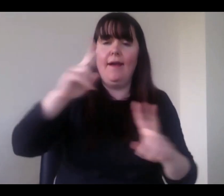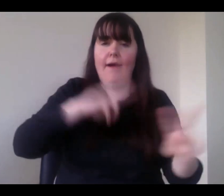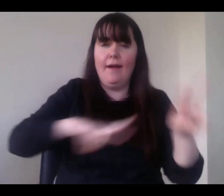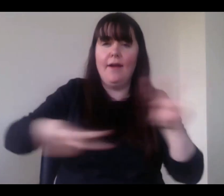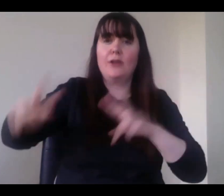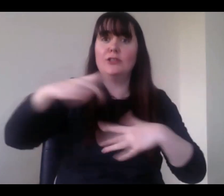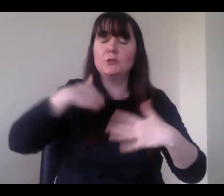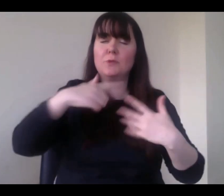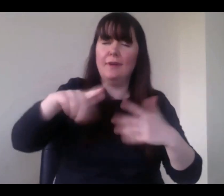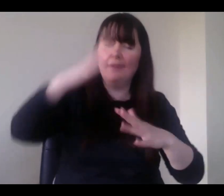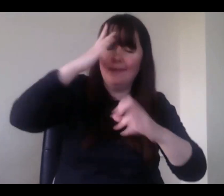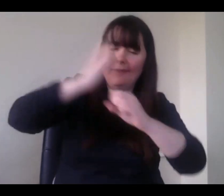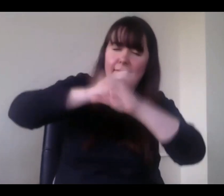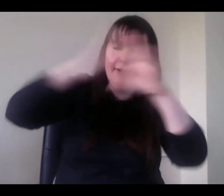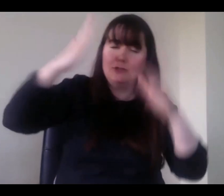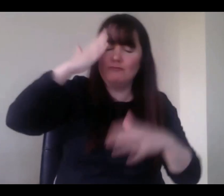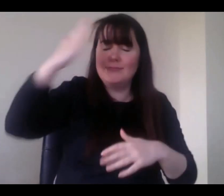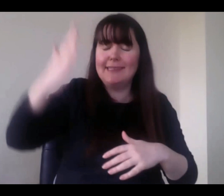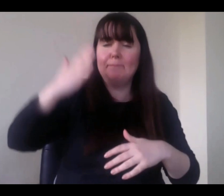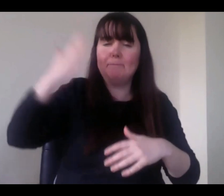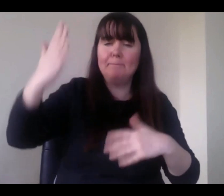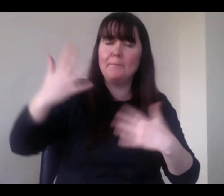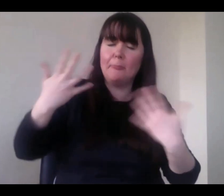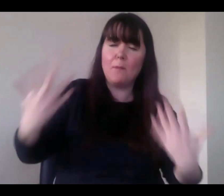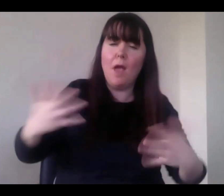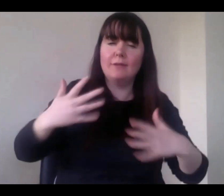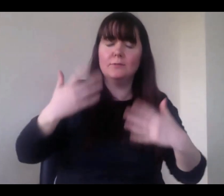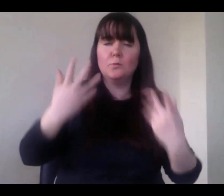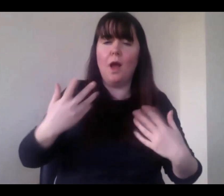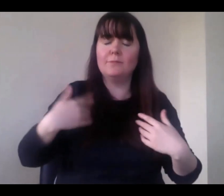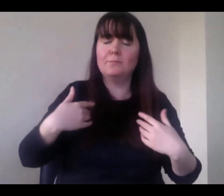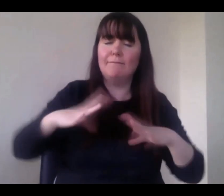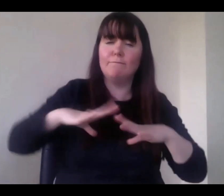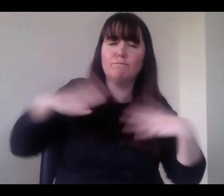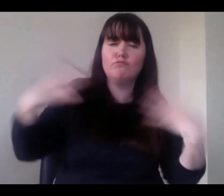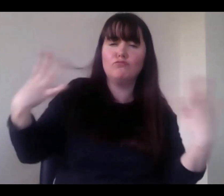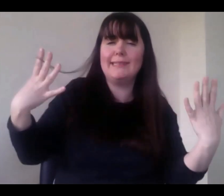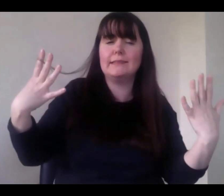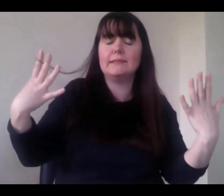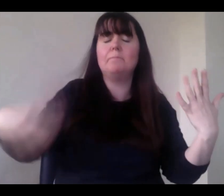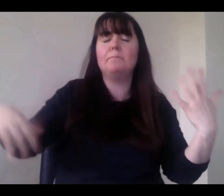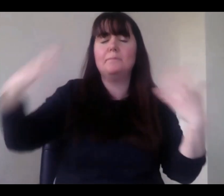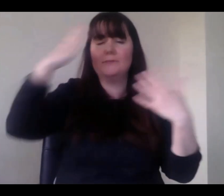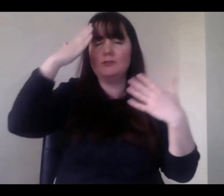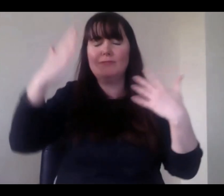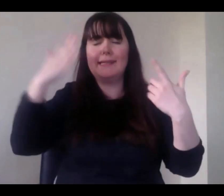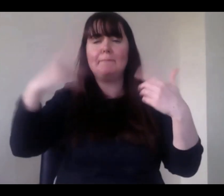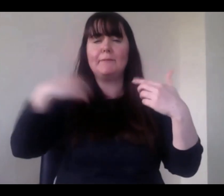within the seats of the auditorium. And this big piece of fabric was over everybody, so